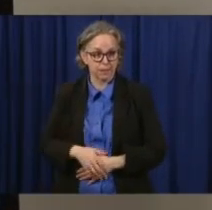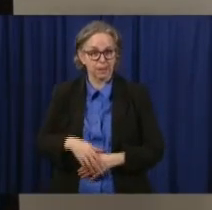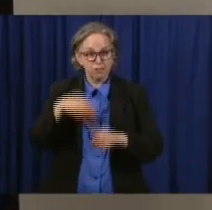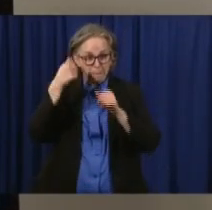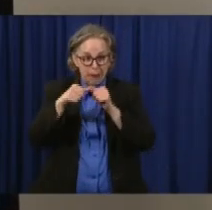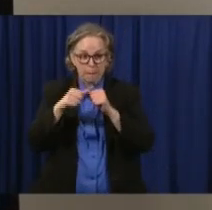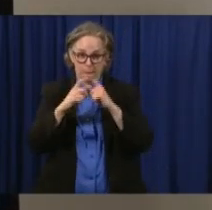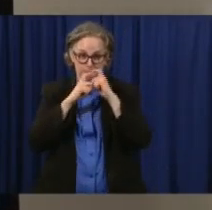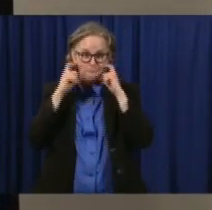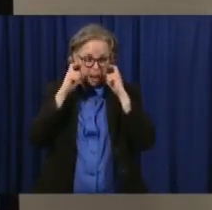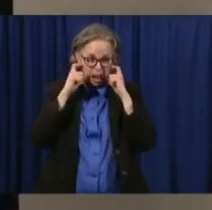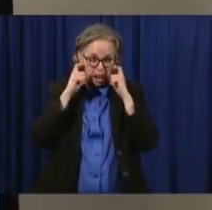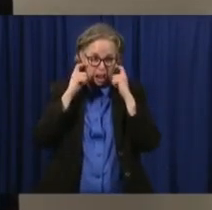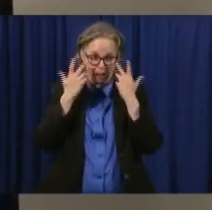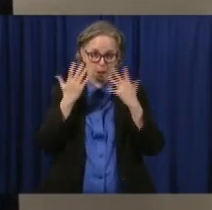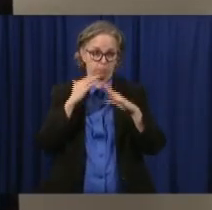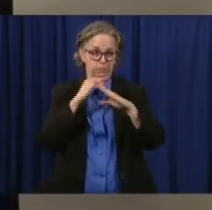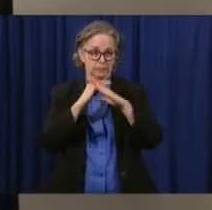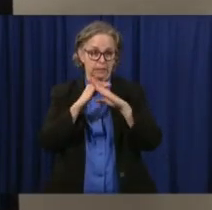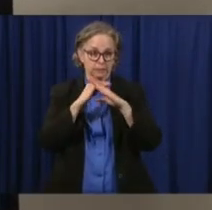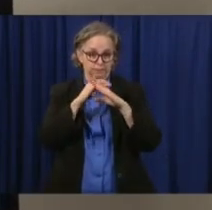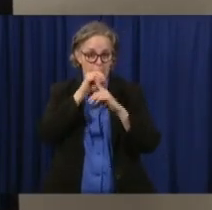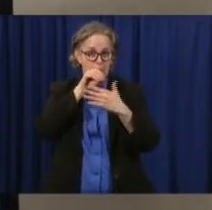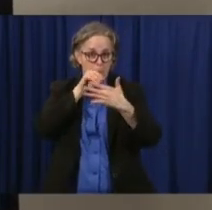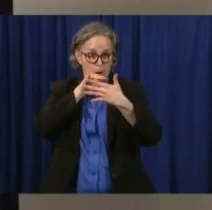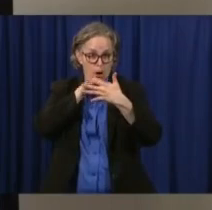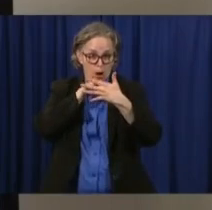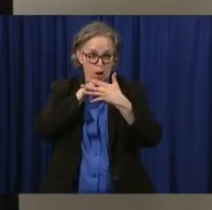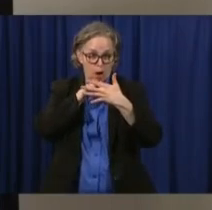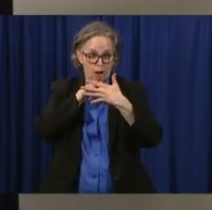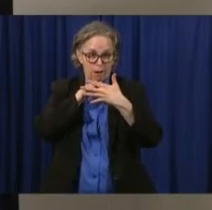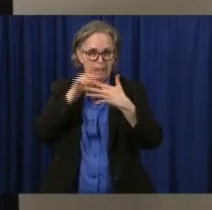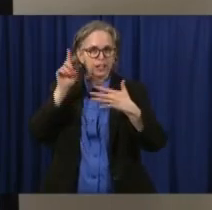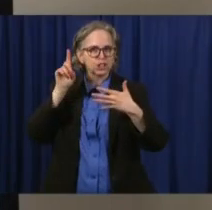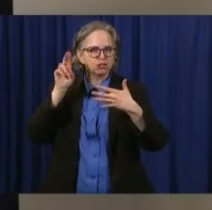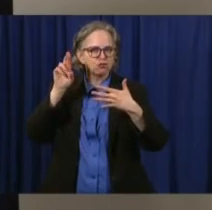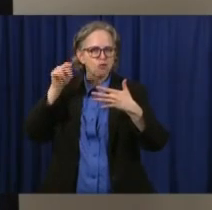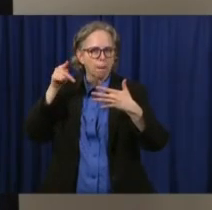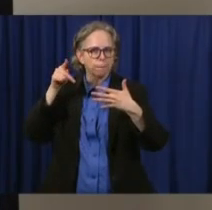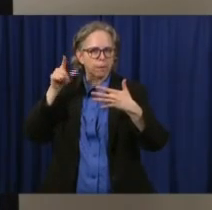FIND A PICTURE WAY TO EXPLAIN HOW IMPORTANT MASKS ARE. HIS IS REALLY SHOWING THAT